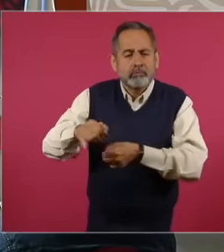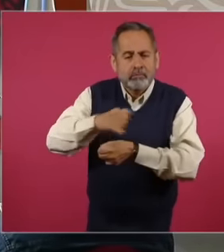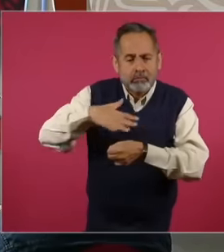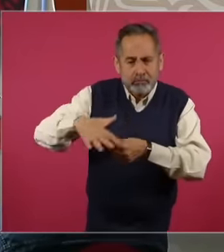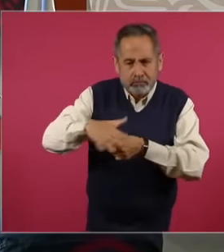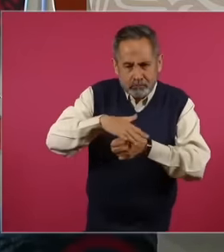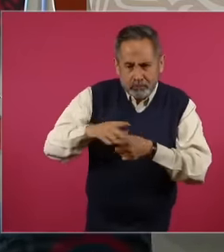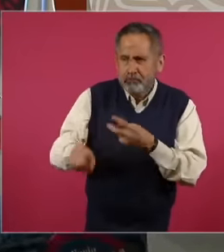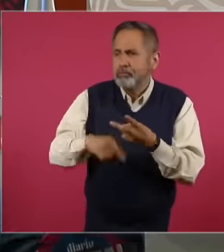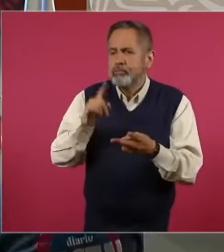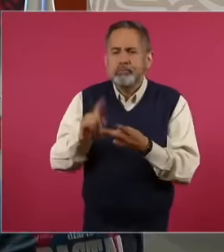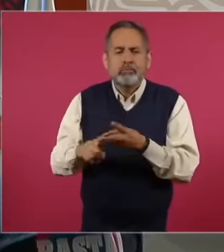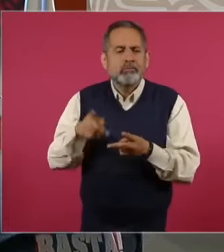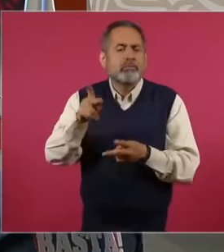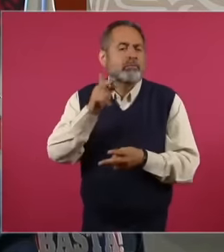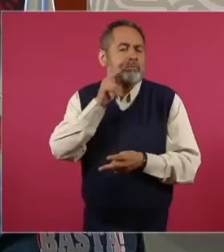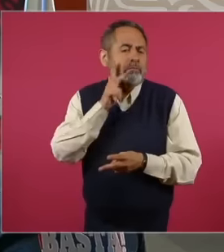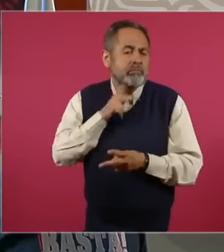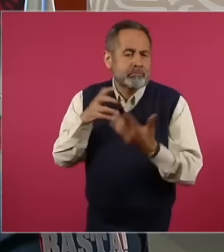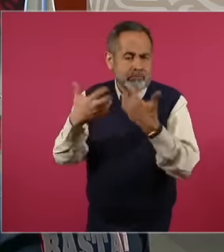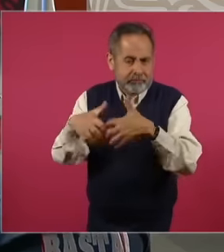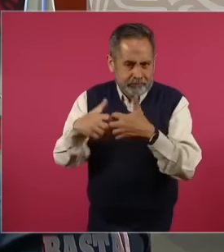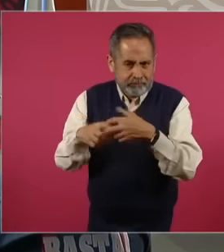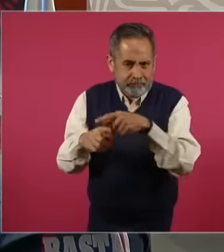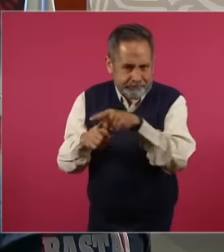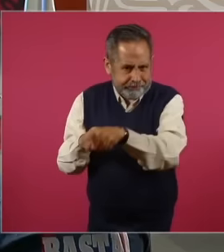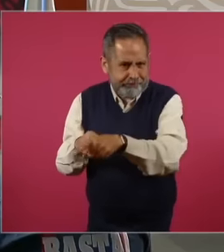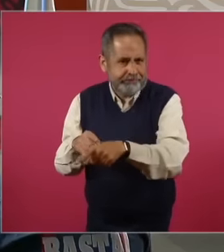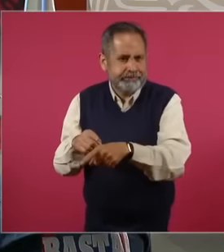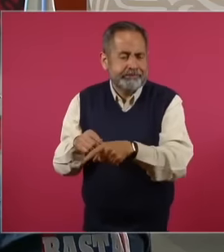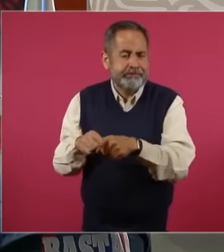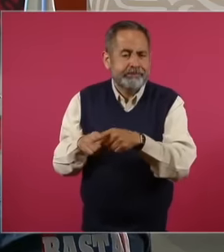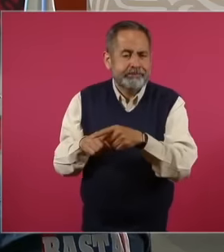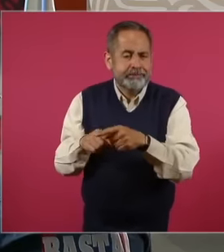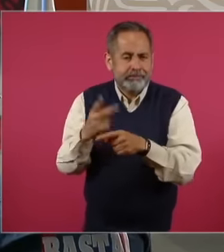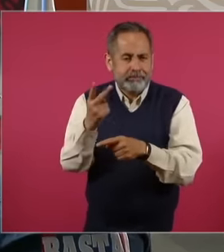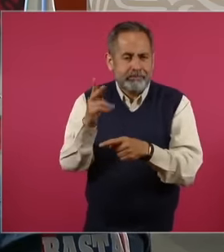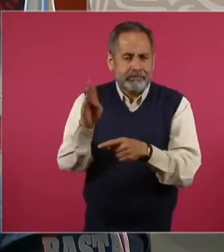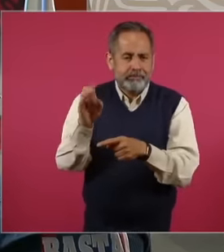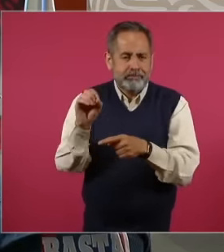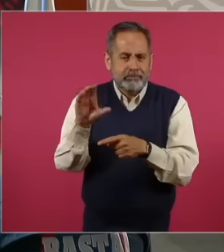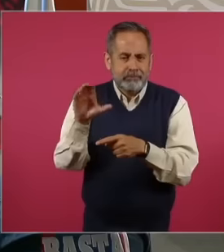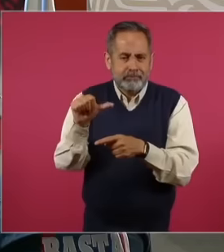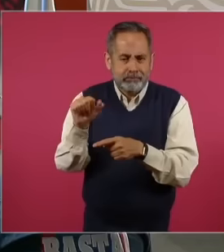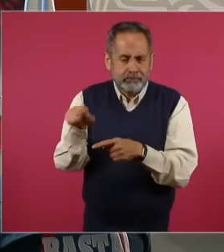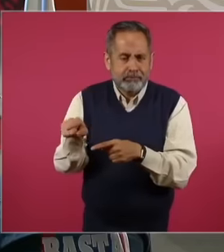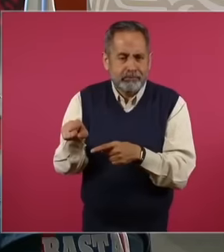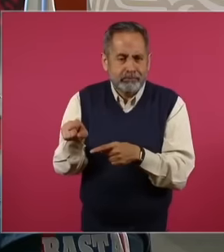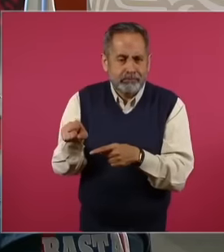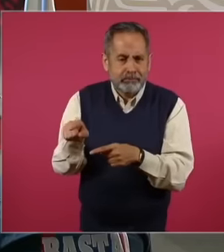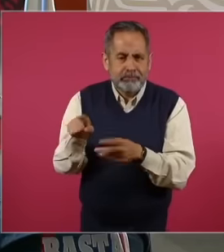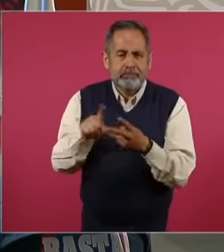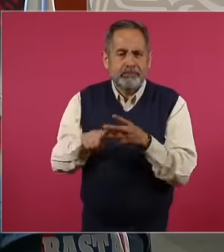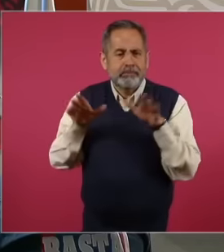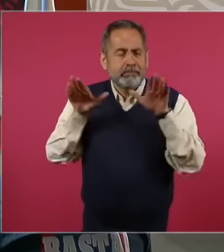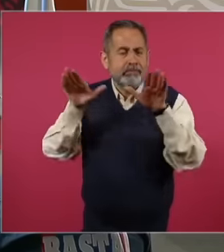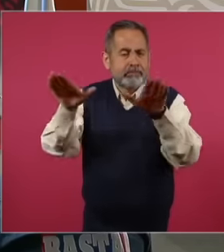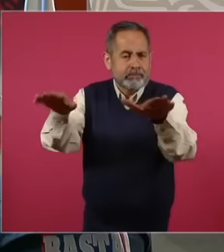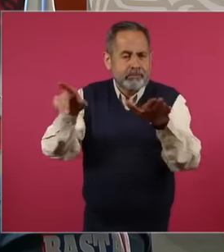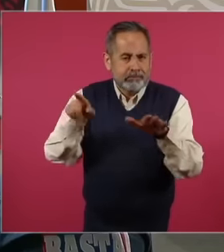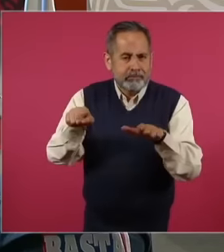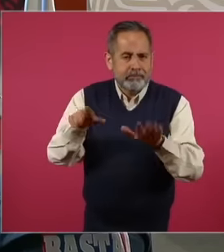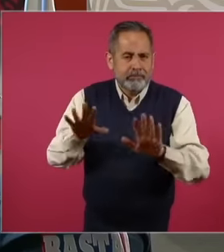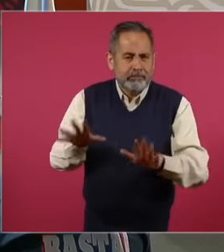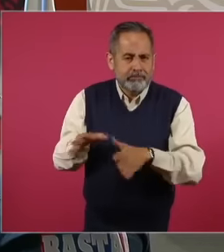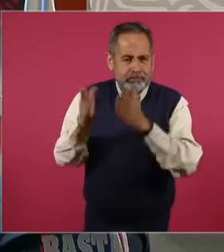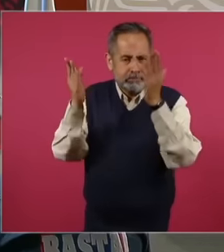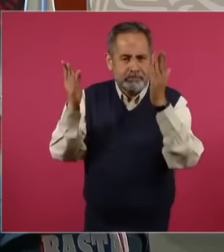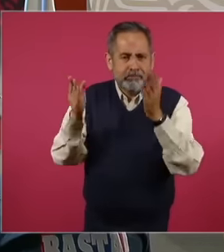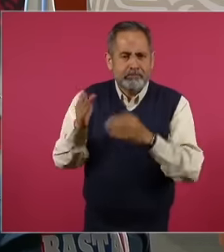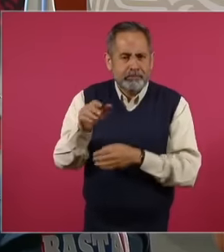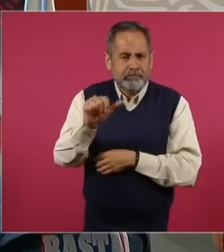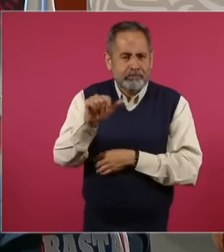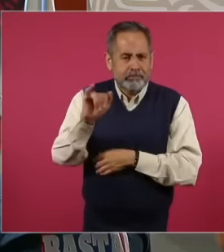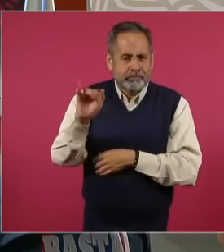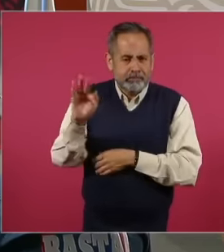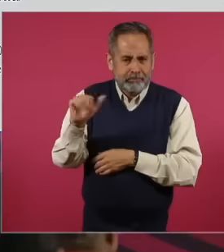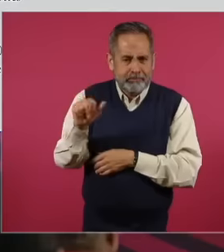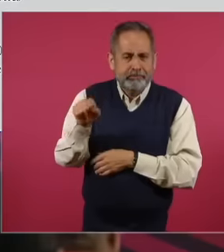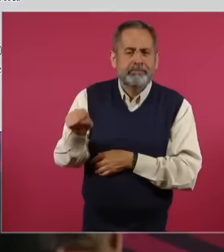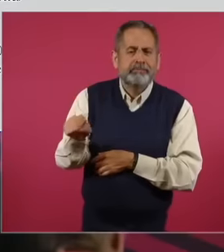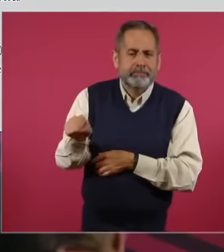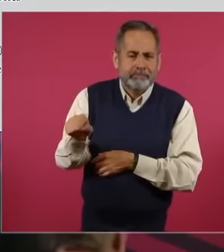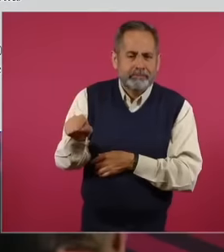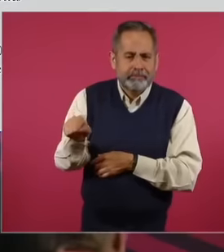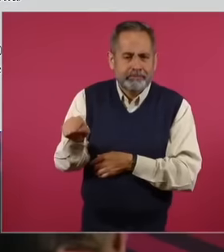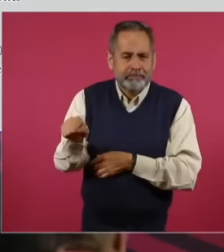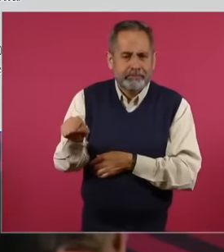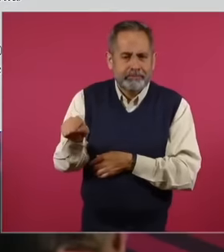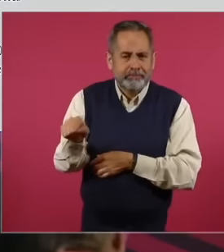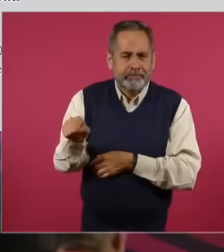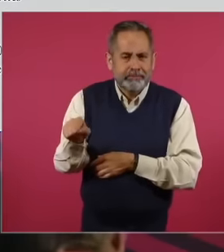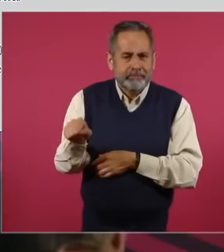in the two mouths refinery at the Felipe Ángeles airport and